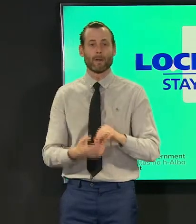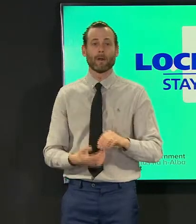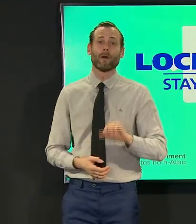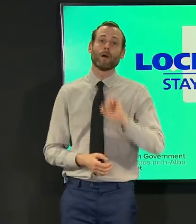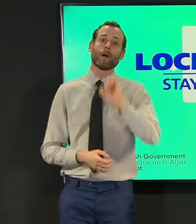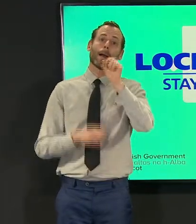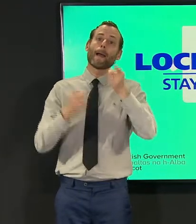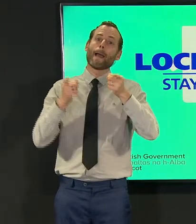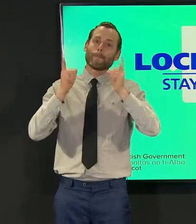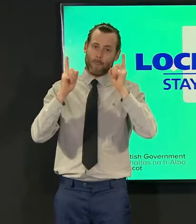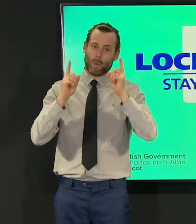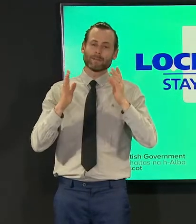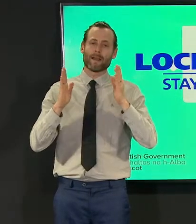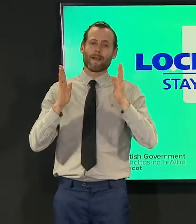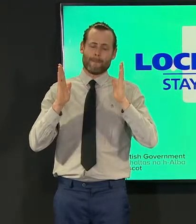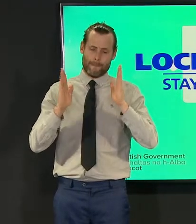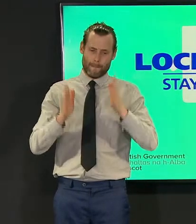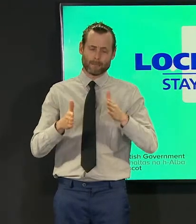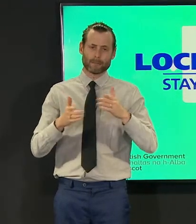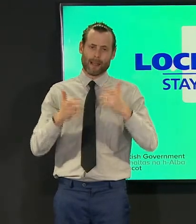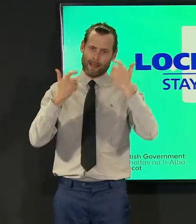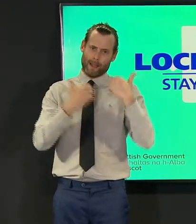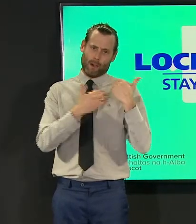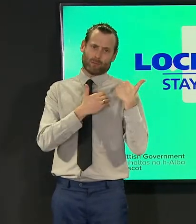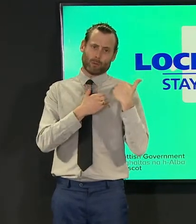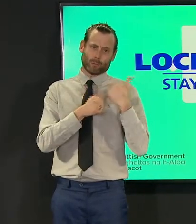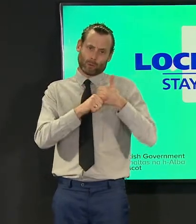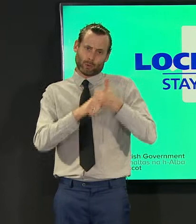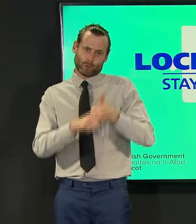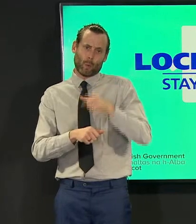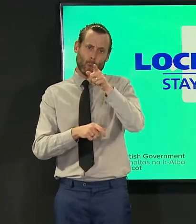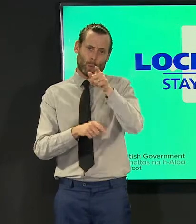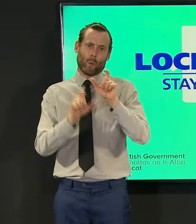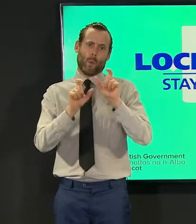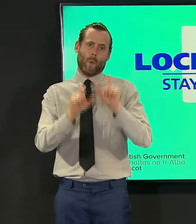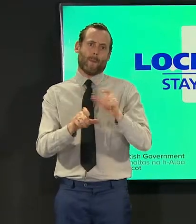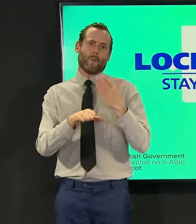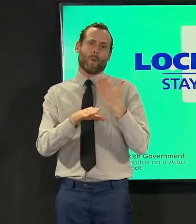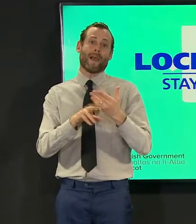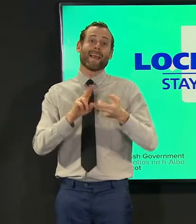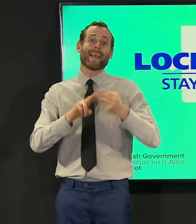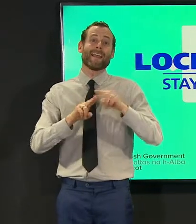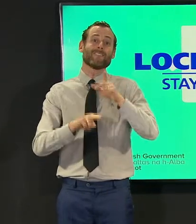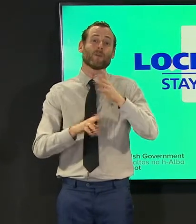people to work from home and when you do have to leave the house please continue to remember